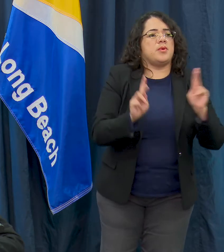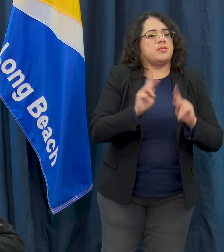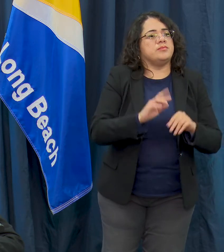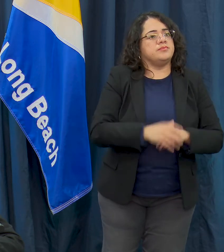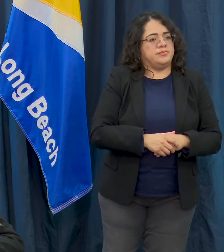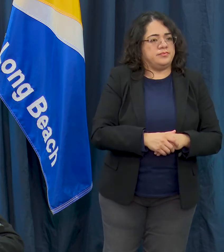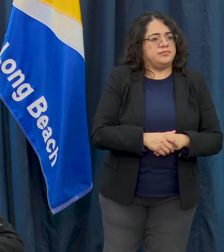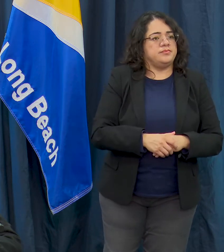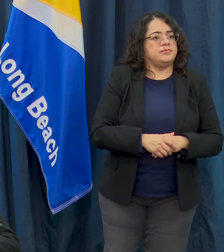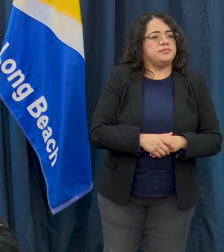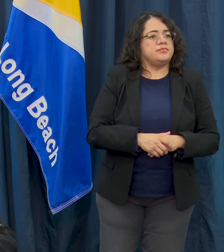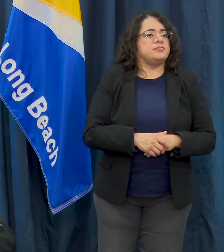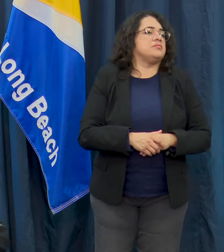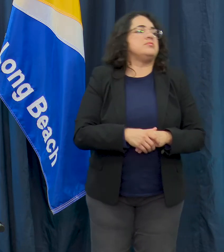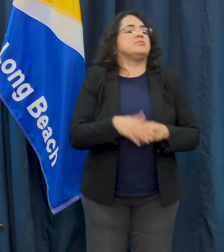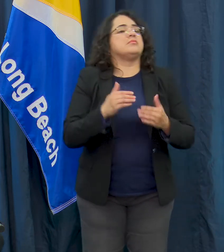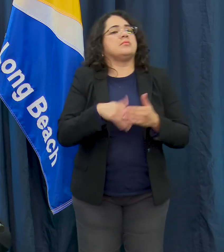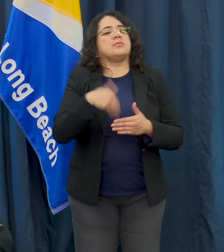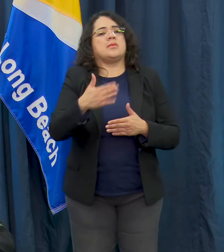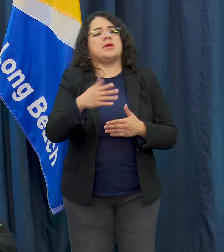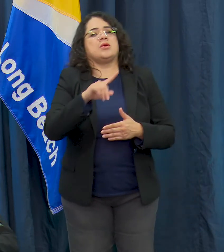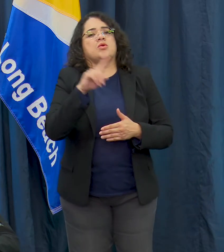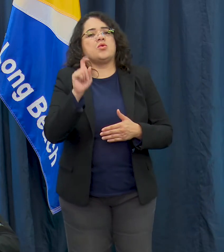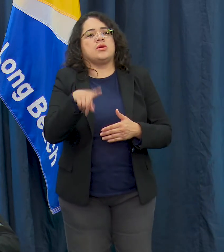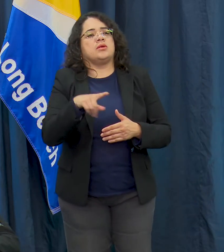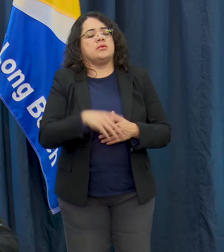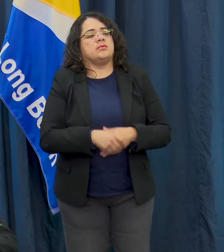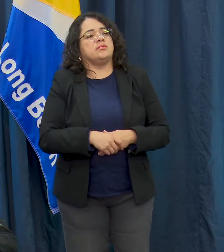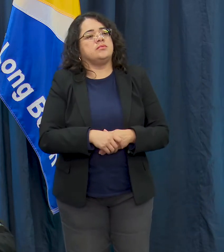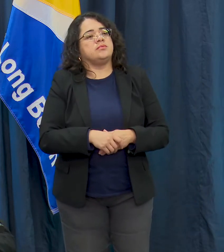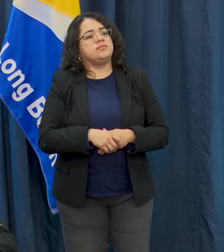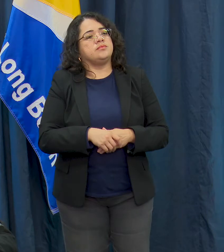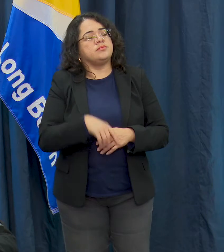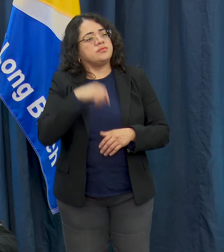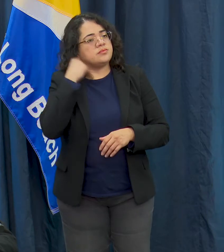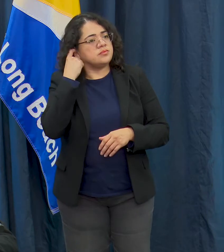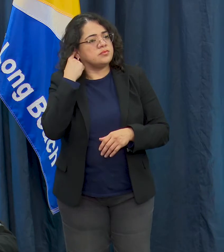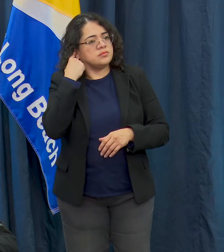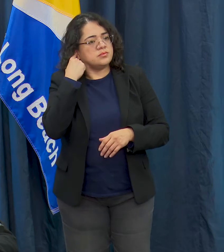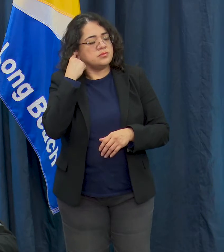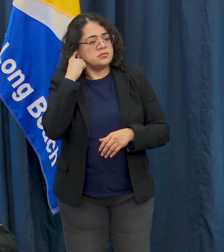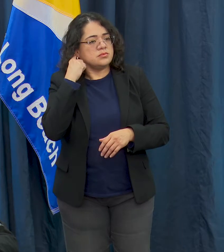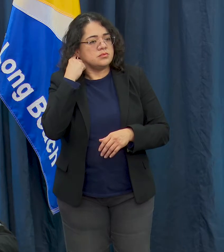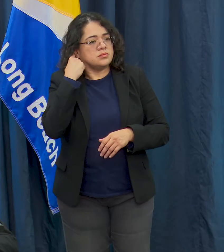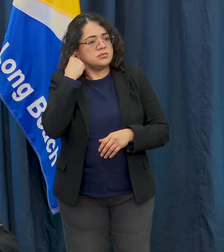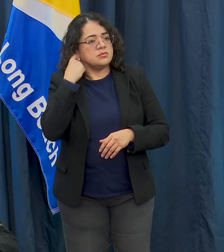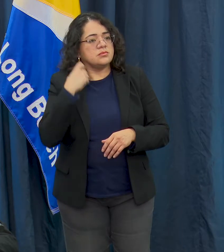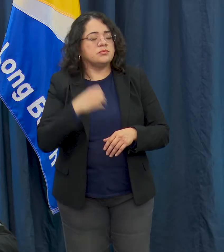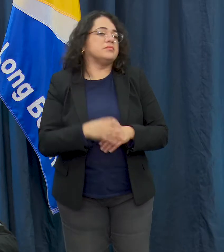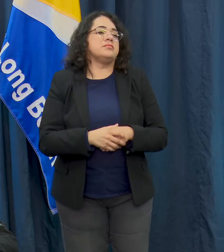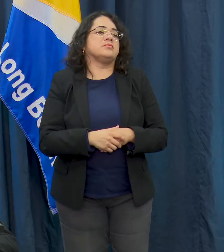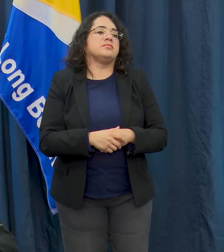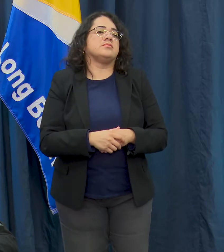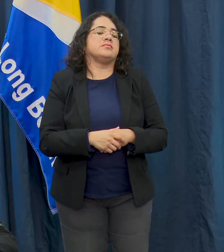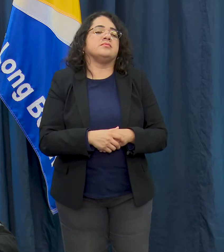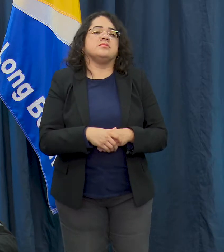Mayor. The next question and obviously this goes back towards when are we going to open things and we've tried to answer these questions to the best of